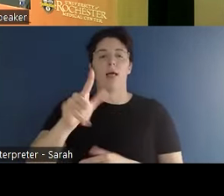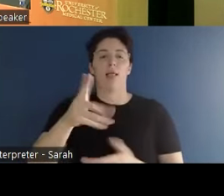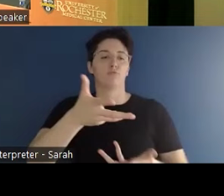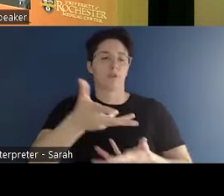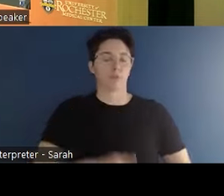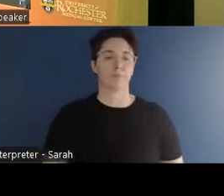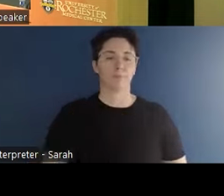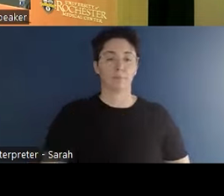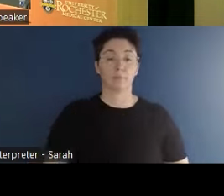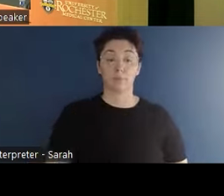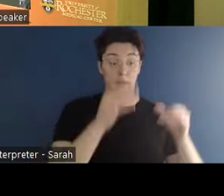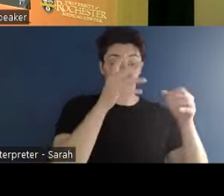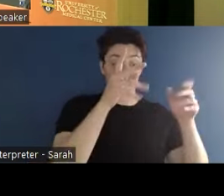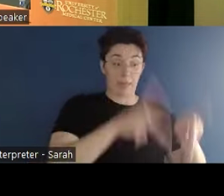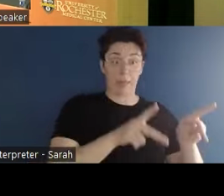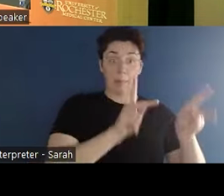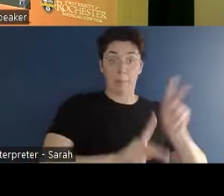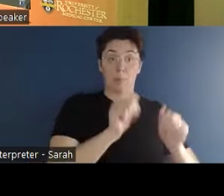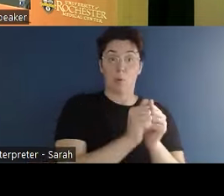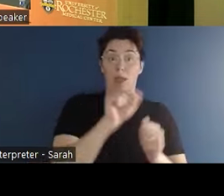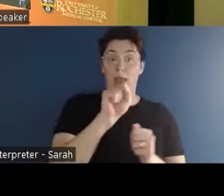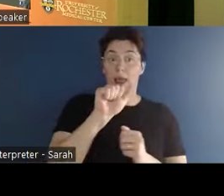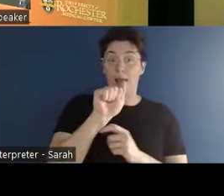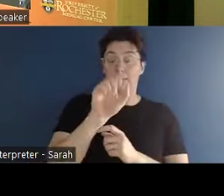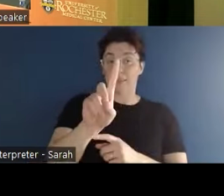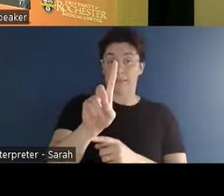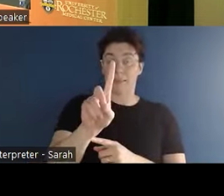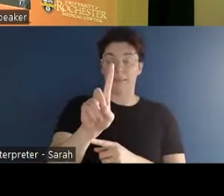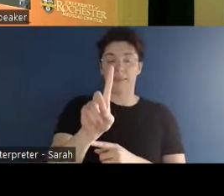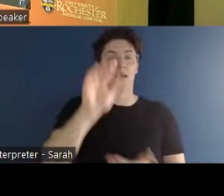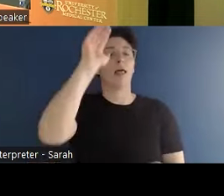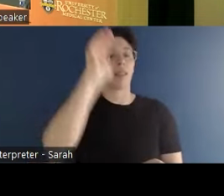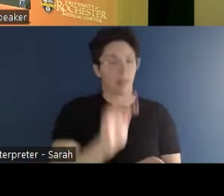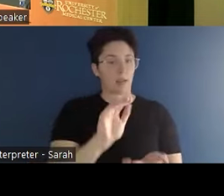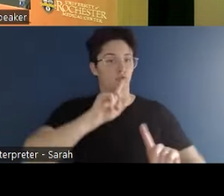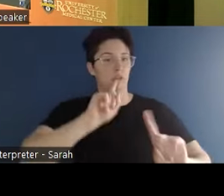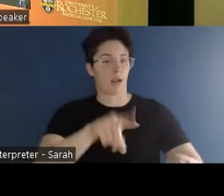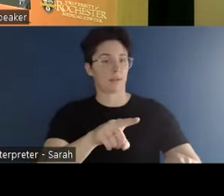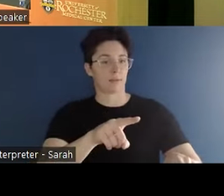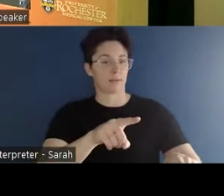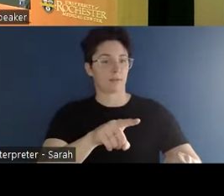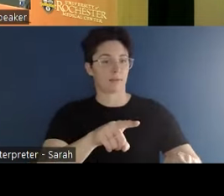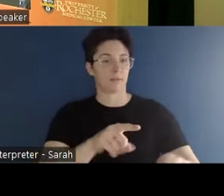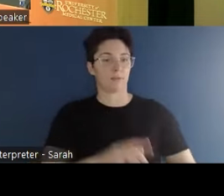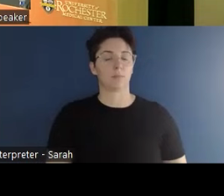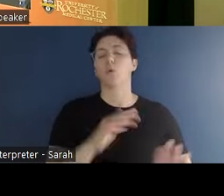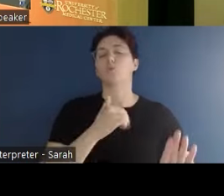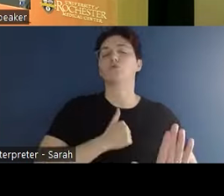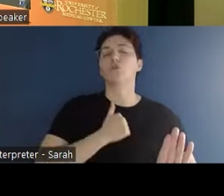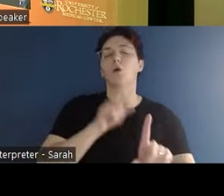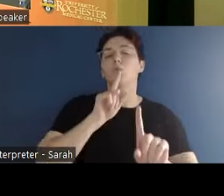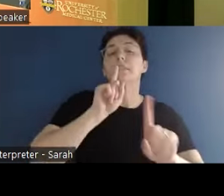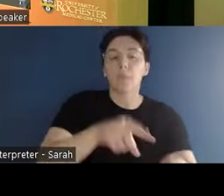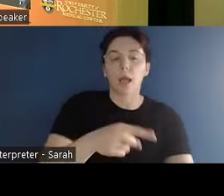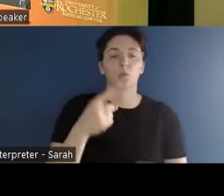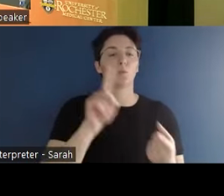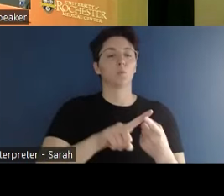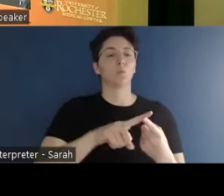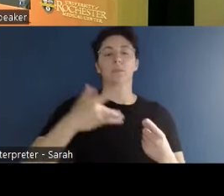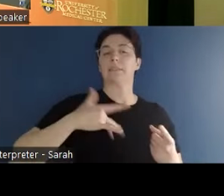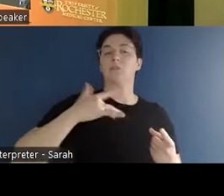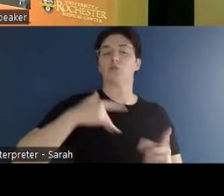with ASD are overall less reative or reactive excuse me to repeated sensory stimuli now if